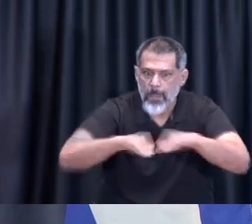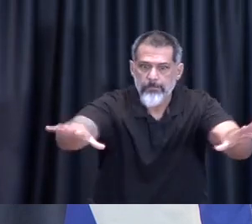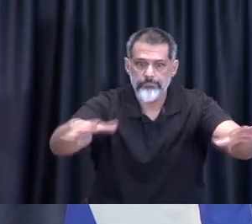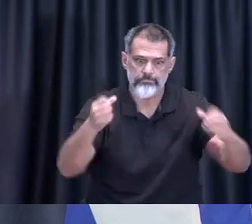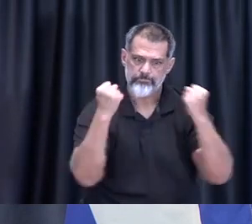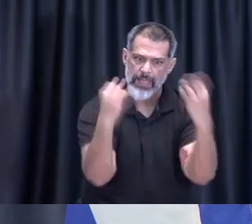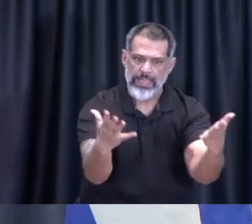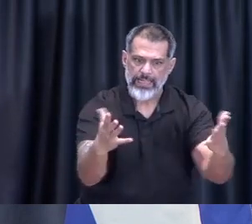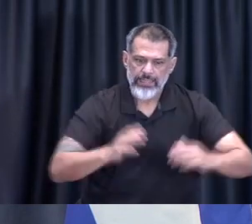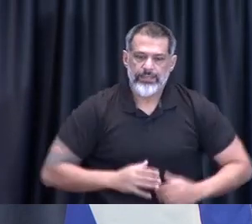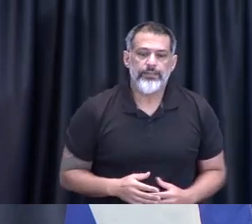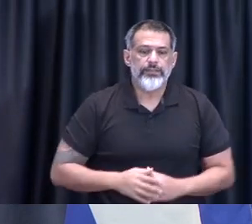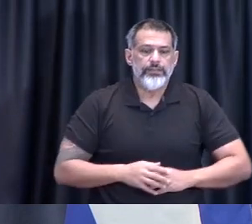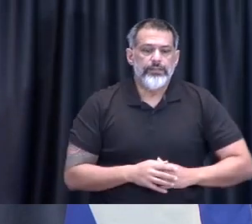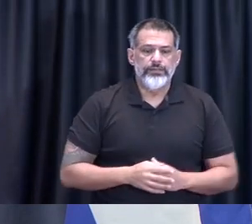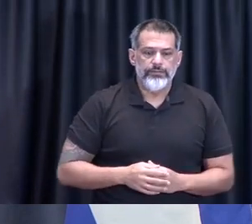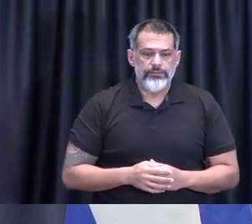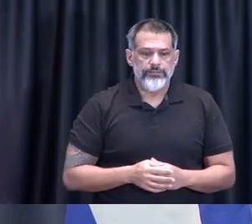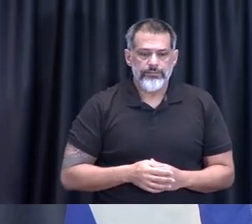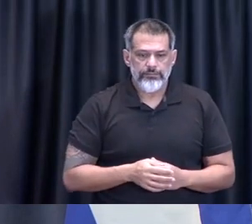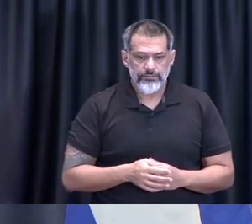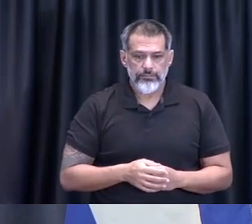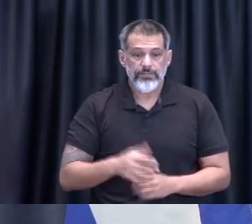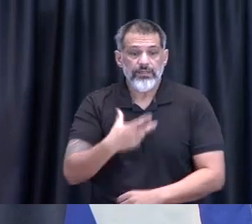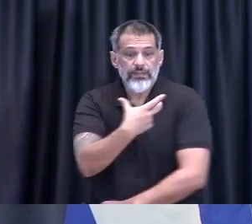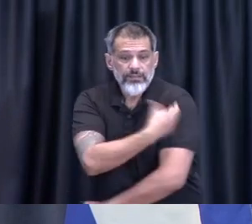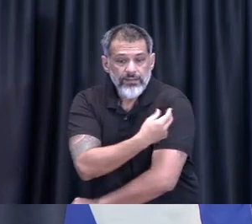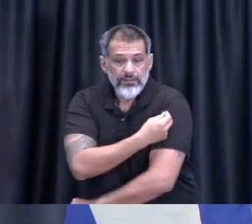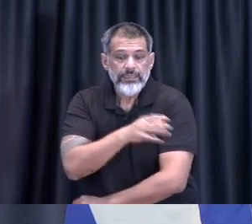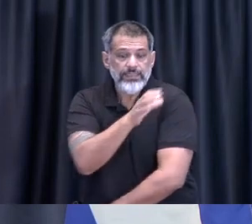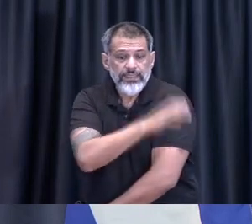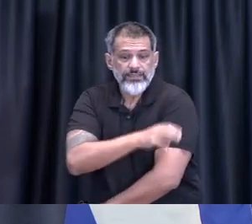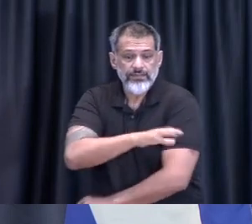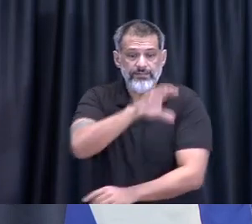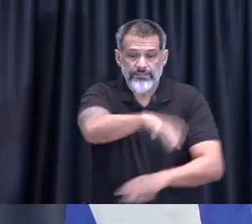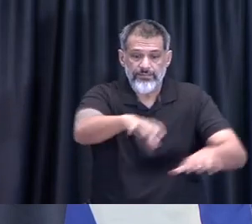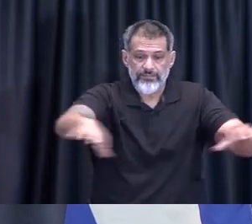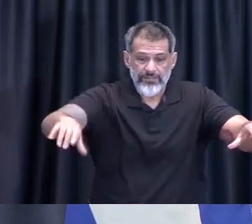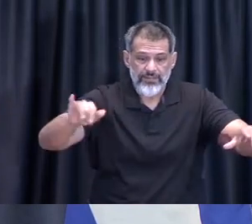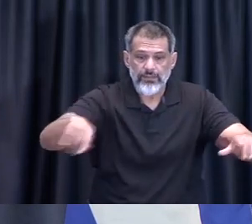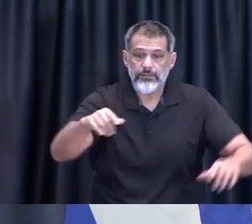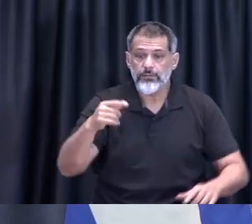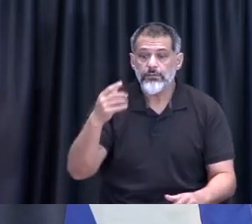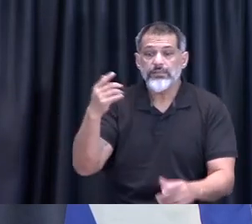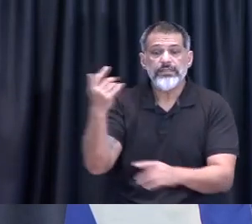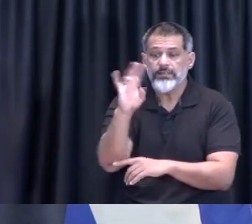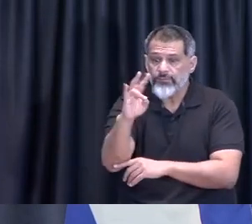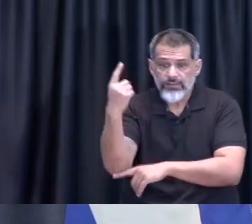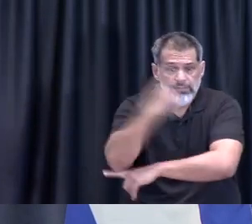This included operating our Immunization Clinics seven days a week, and working with our partners